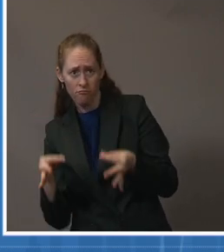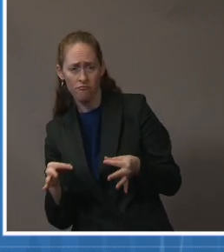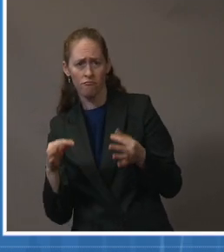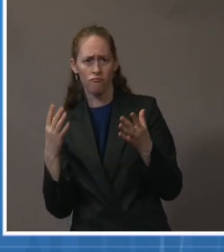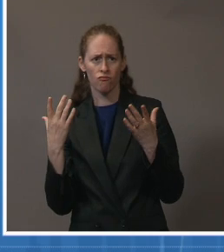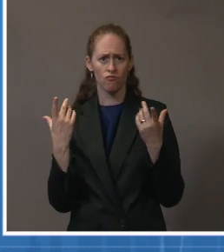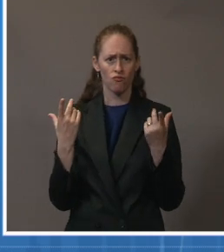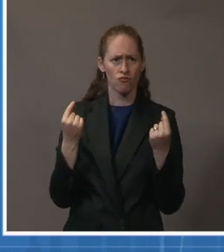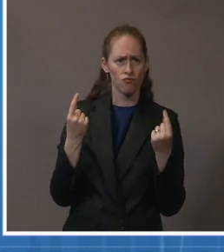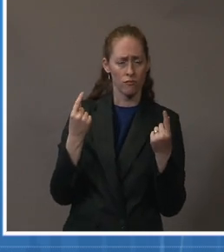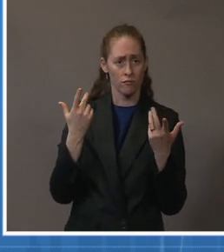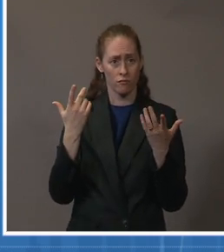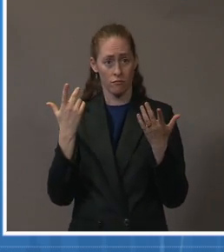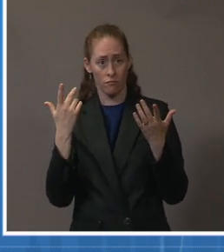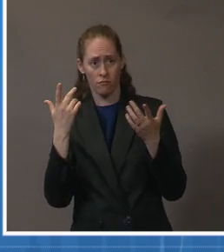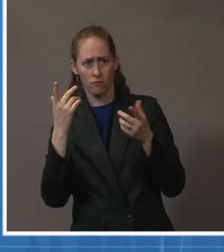Or is it COVAX making that decision?